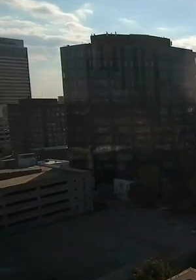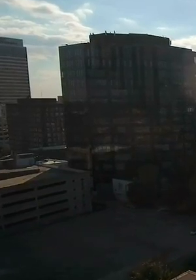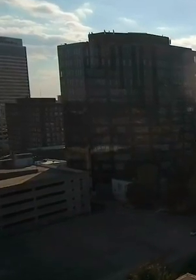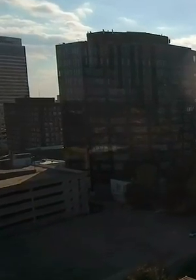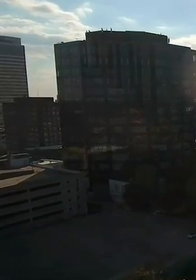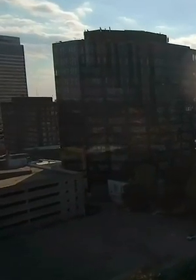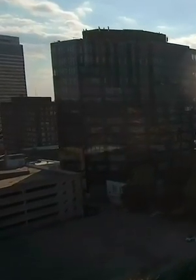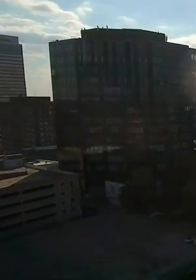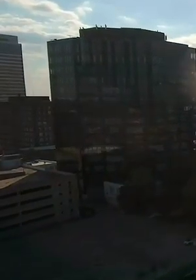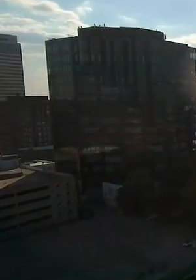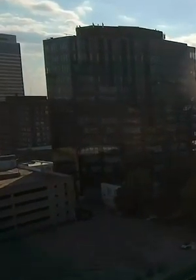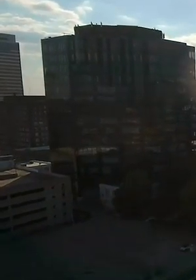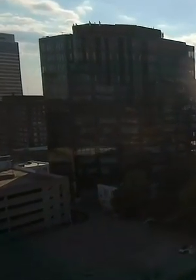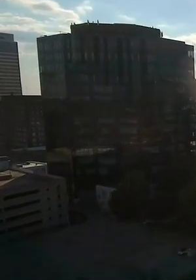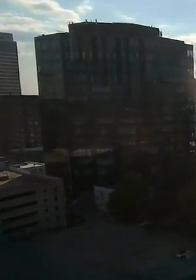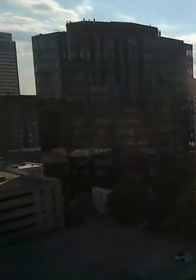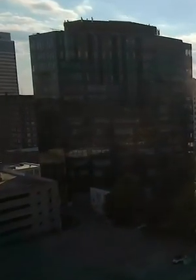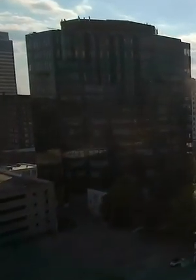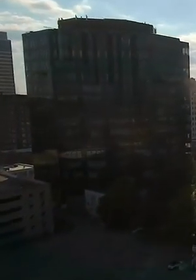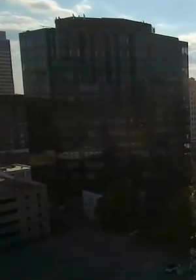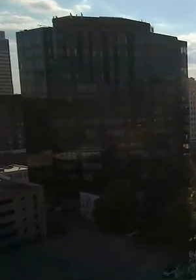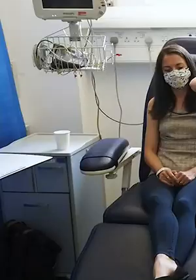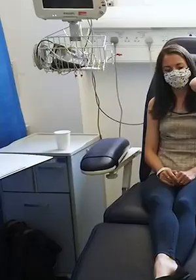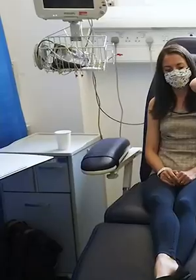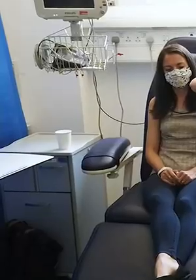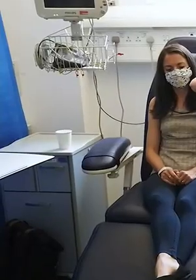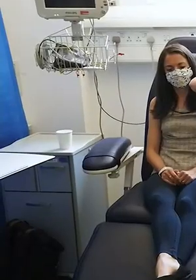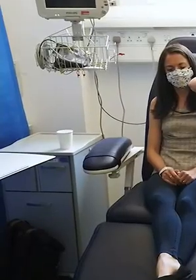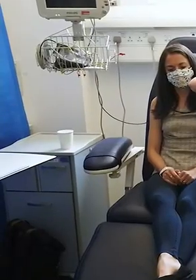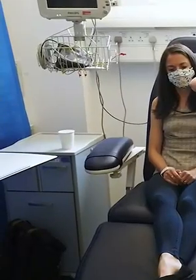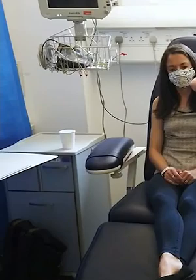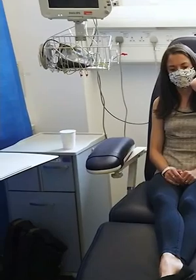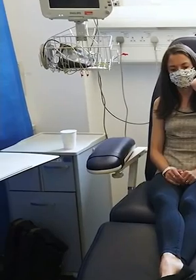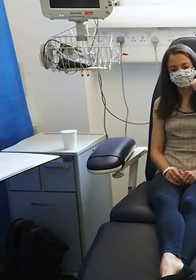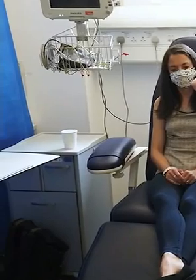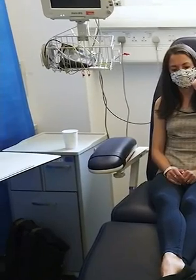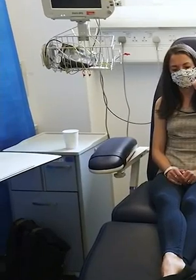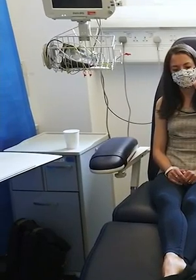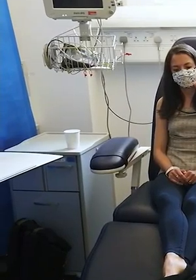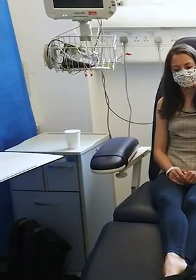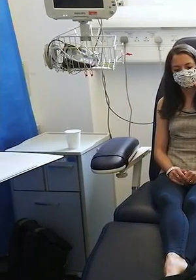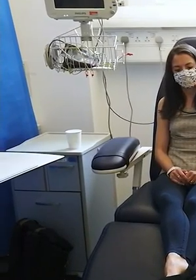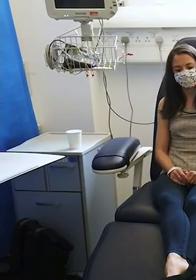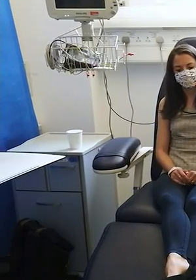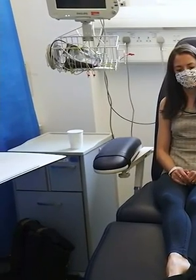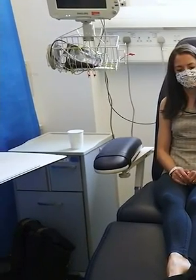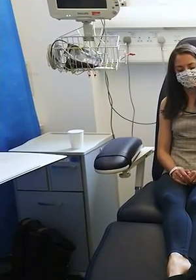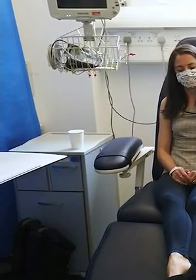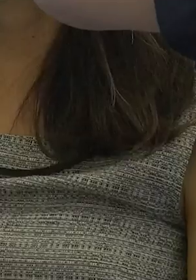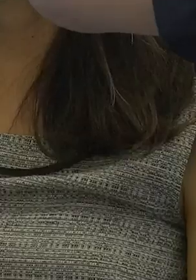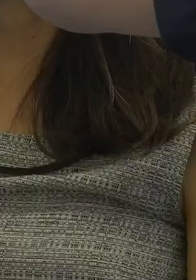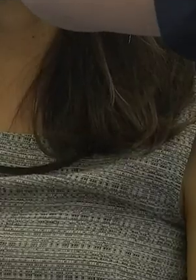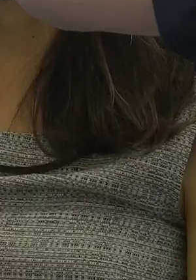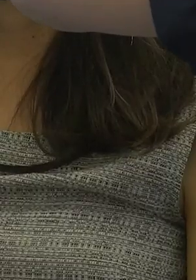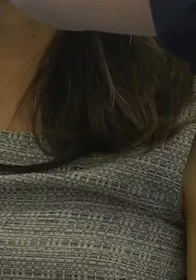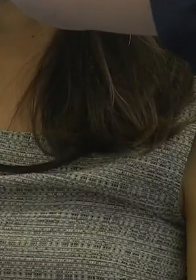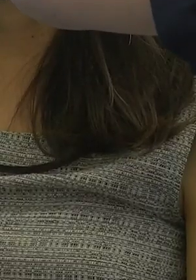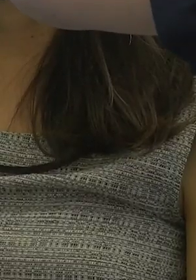BRING US DOWN. TO TO THE TO THE ABILITY TO THE ABILITY TO TO THE ABILITY TO ACCEPT NEW NEW DOSES NEW DOSES WITHIN NEW DOSES WITHIN ROUGHLY NEW DOSES WITHIN ROUGHLY 24 HOURS, HOURS, THE HOURS, THE CITY HOURS, THE CITY OF